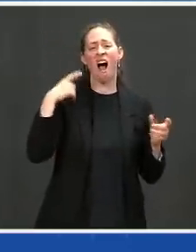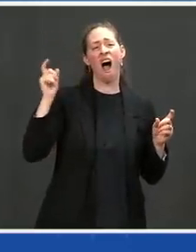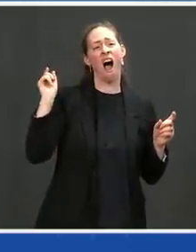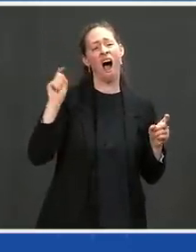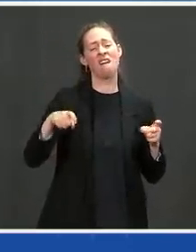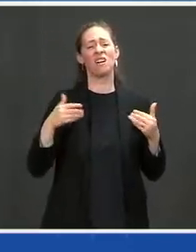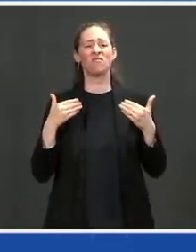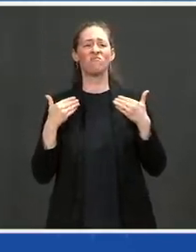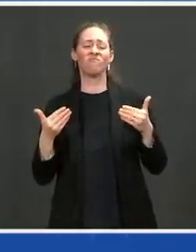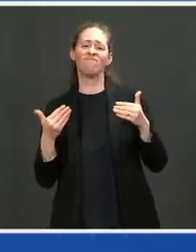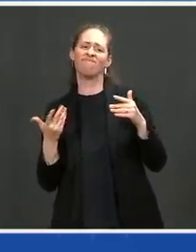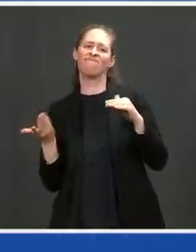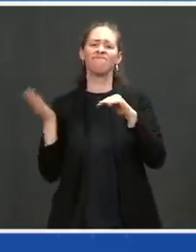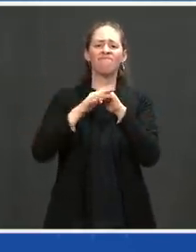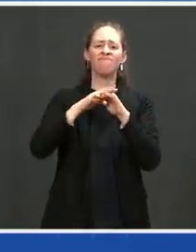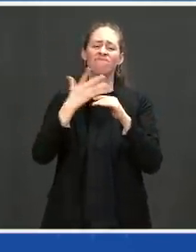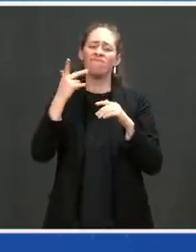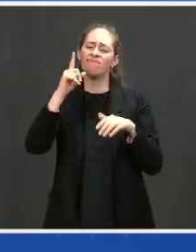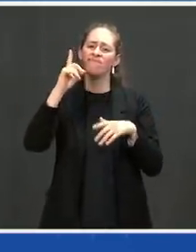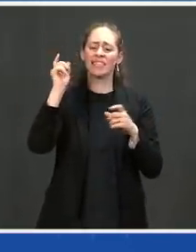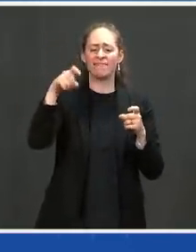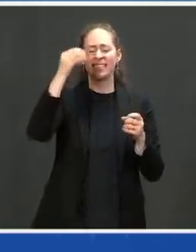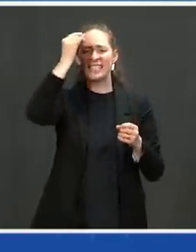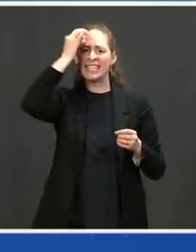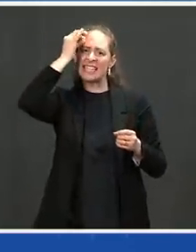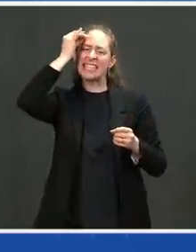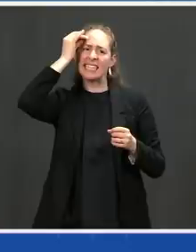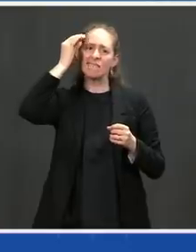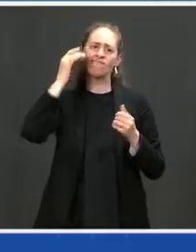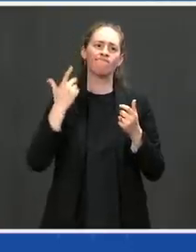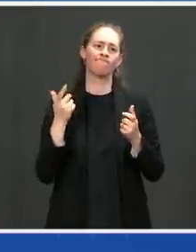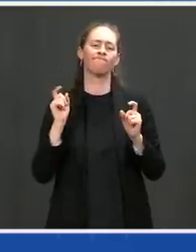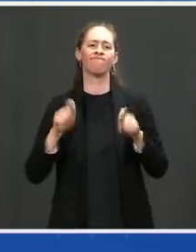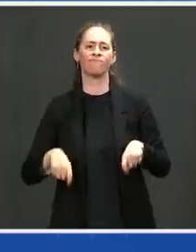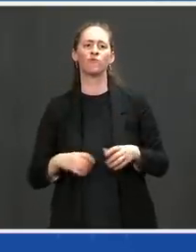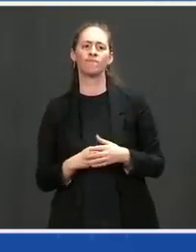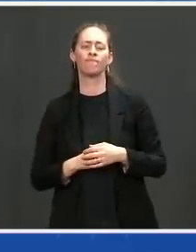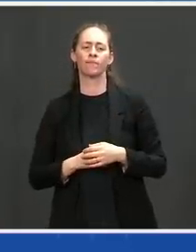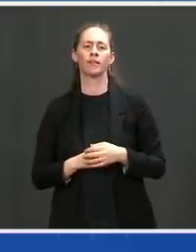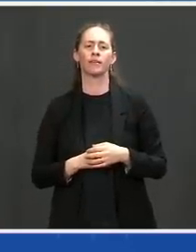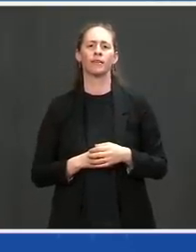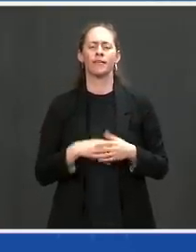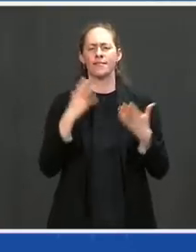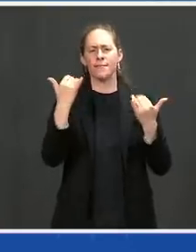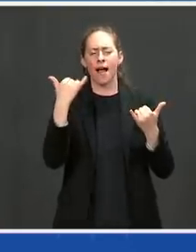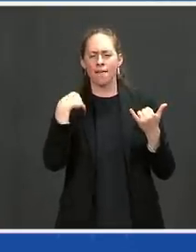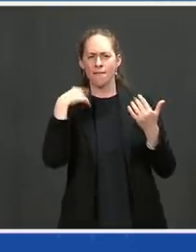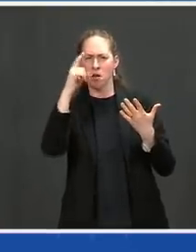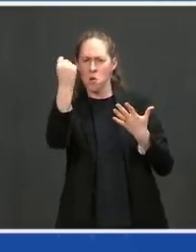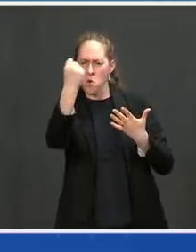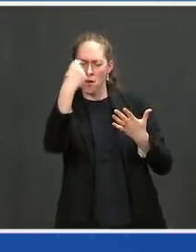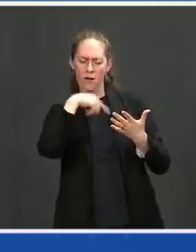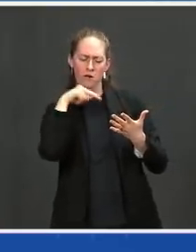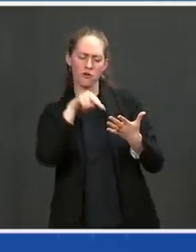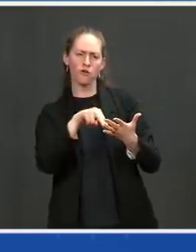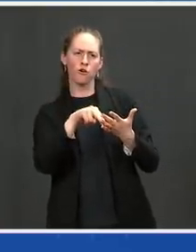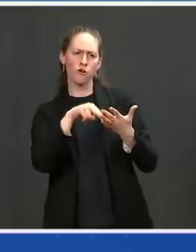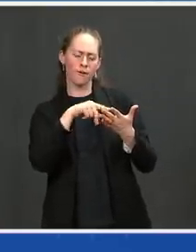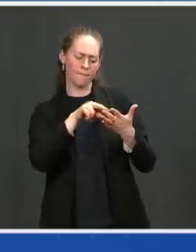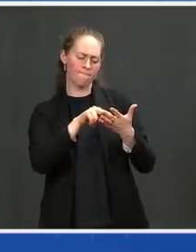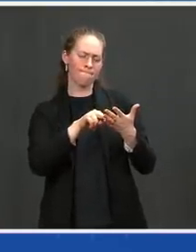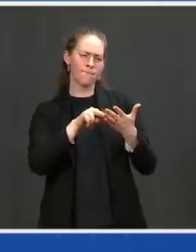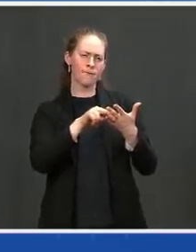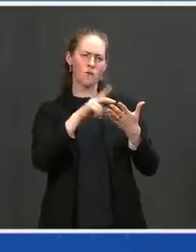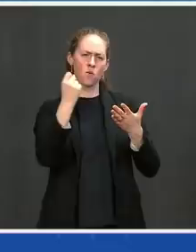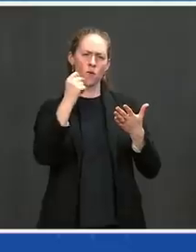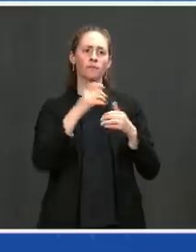Okay. Hang on. Sorry. Oh, Seung Min -- Ms. Kim.